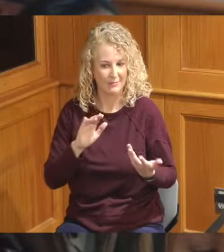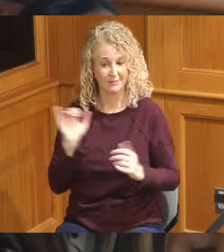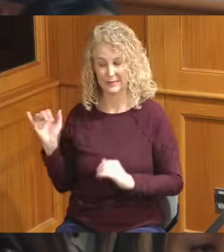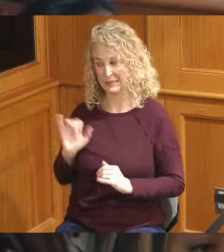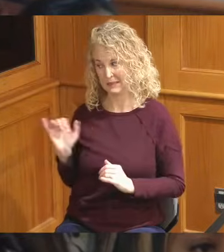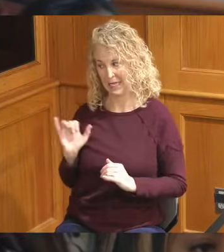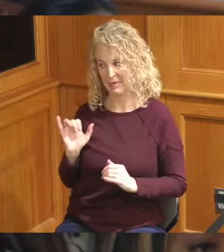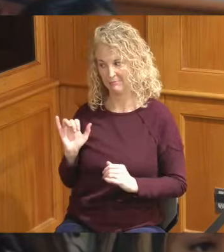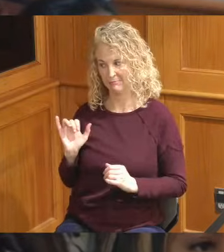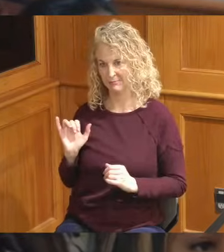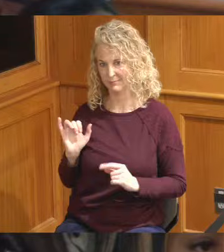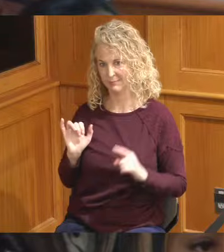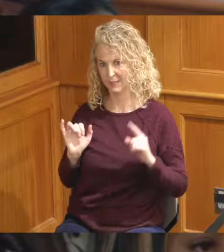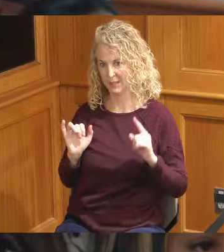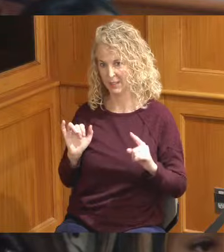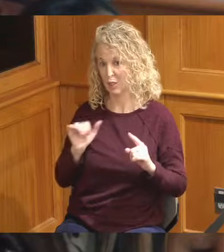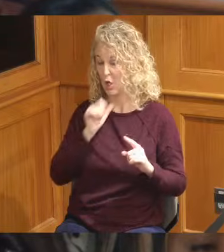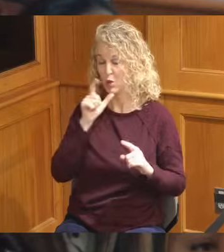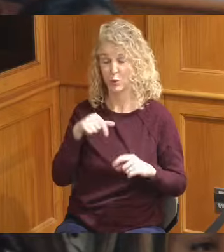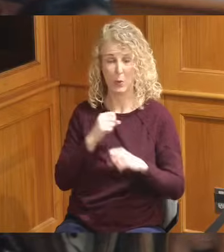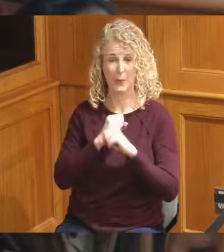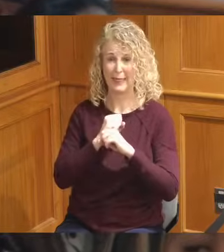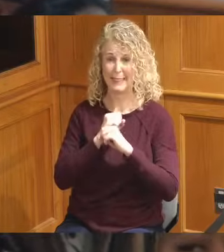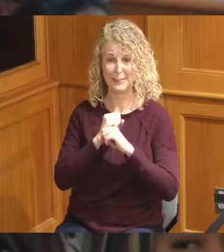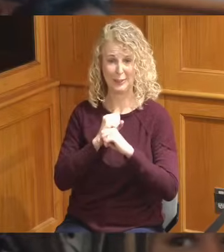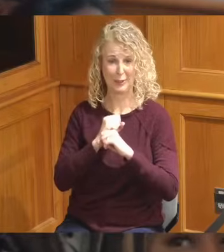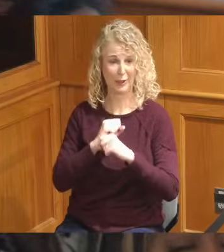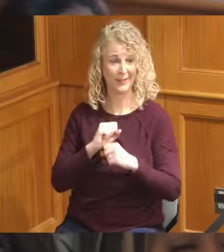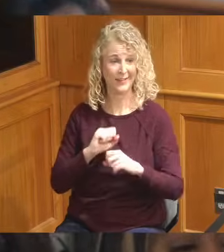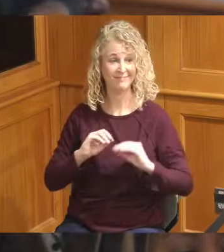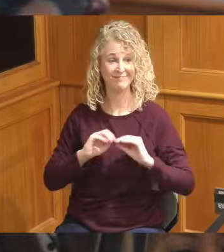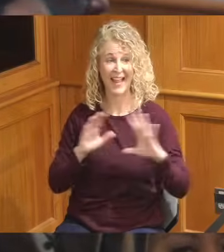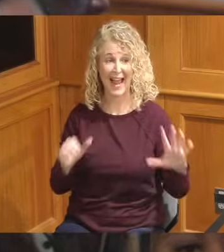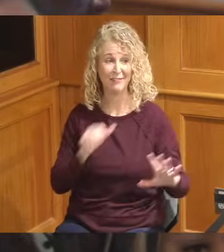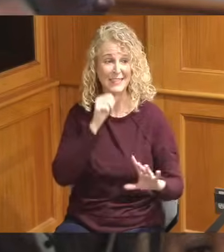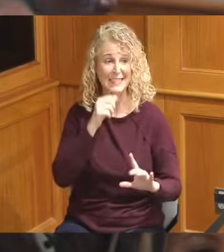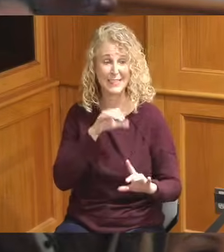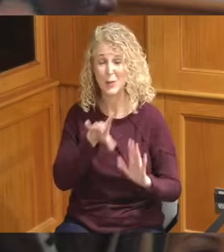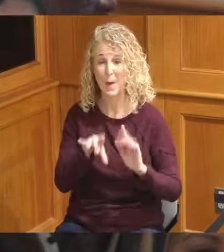thing you got to say you don't need security. Don't mess with her. That's the wrong one to walk